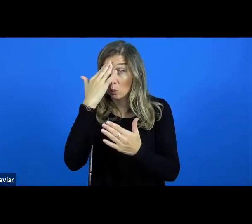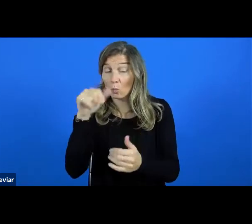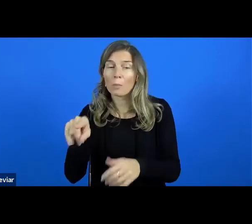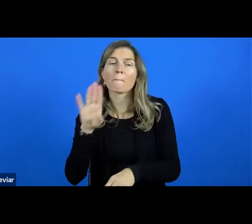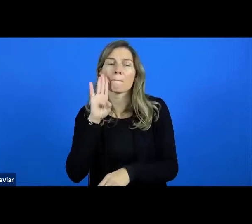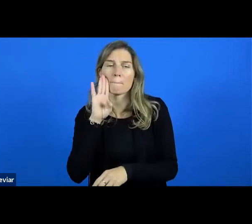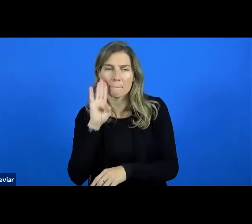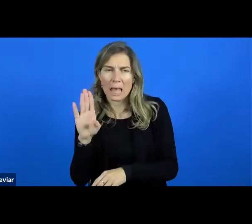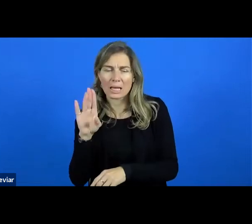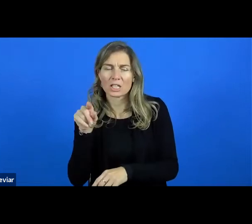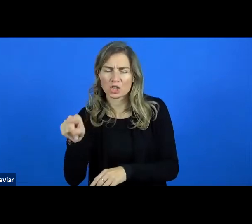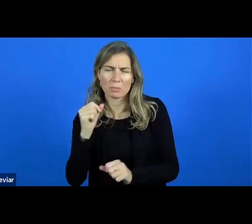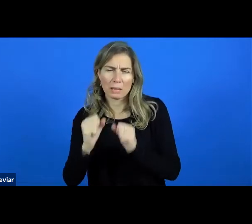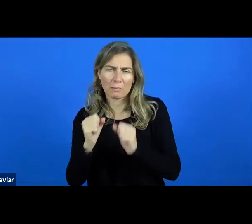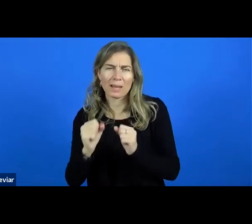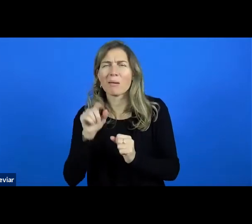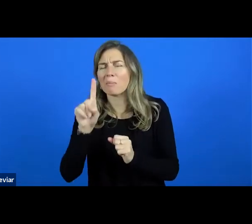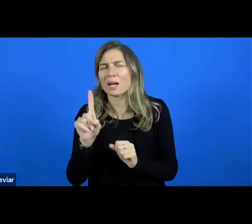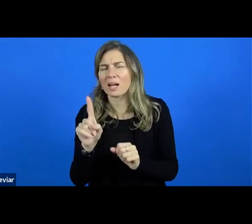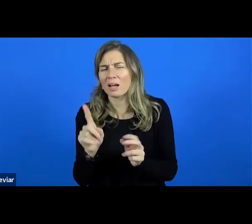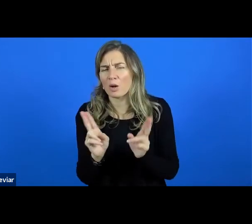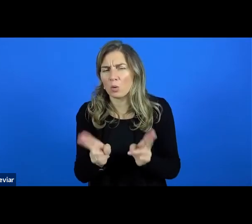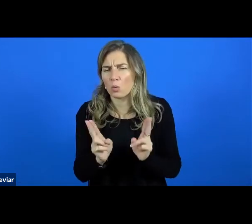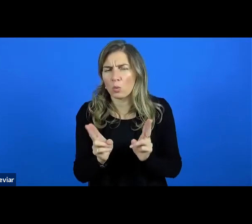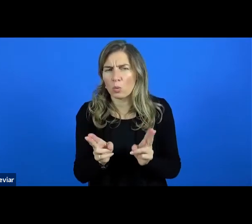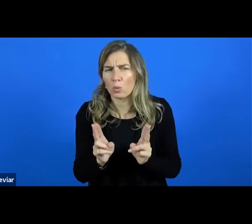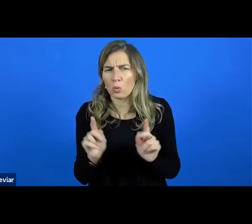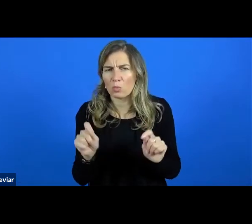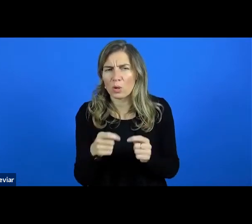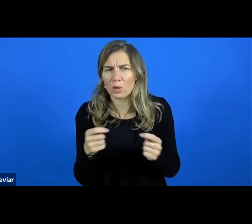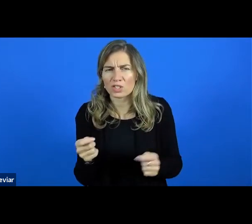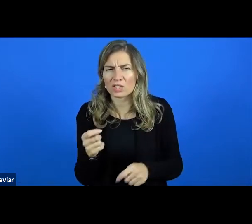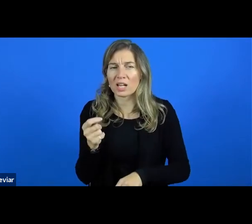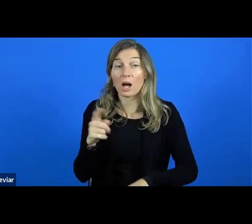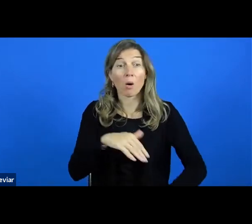But this is natural, because if the Ombudsman is dealing